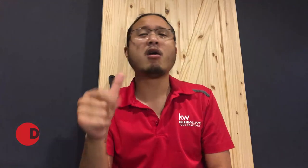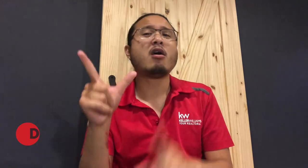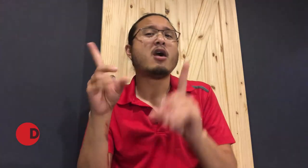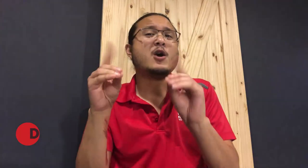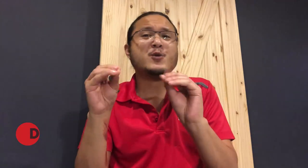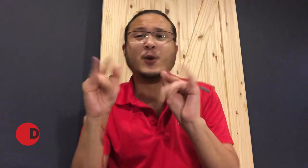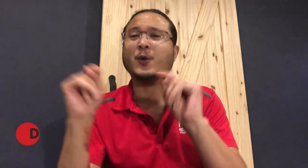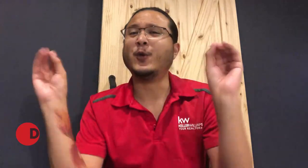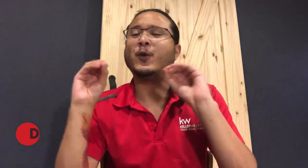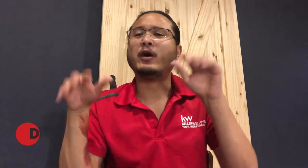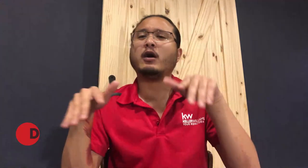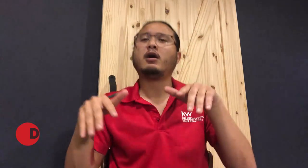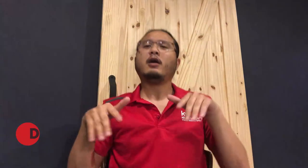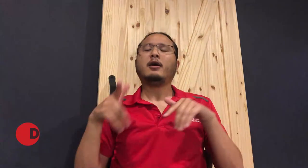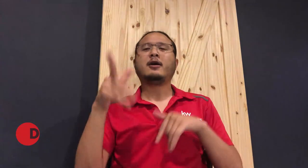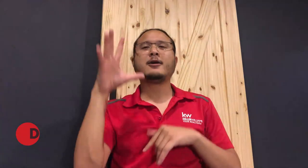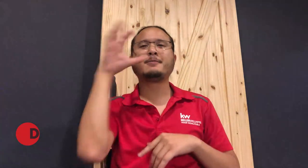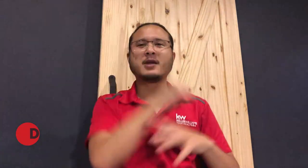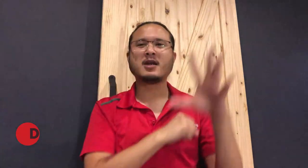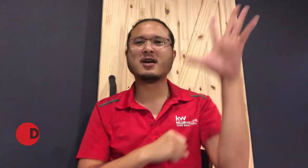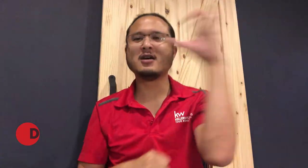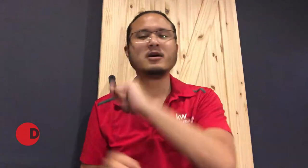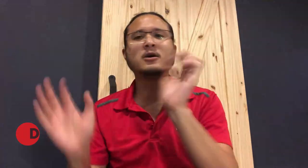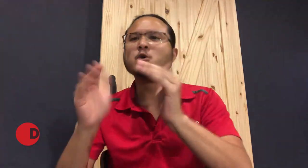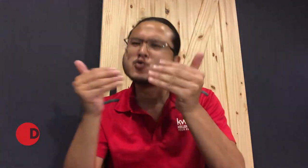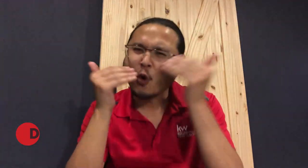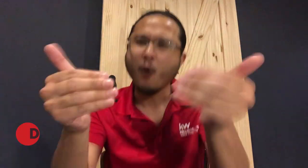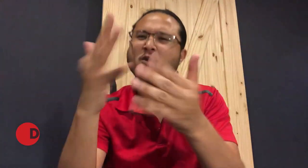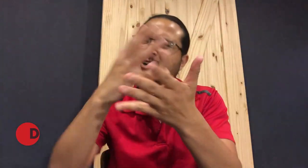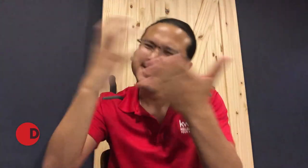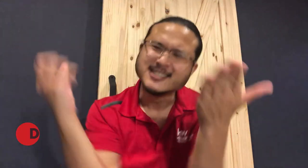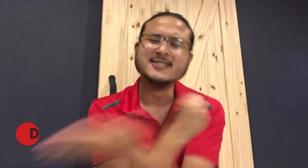you will miss out. Just go on and move ahead,